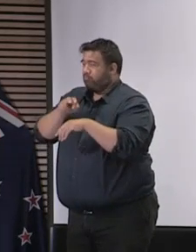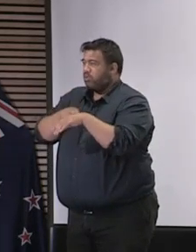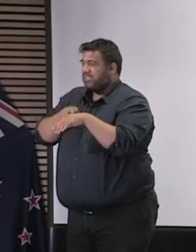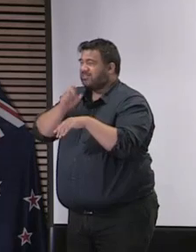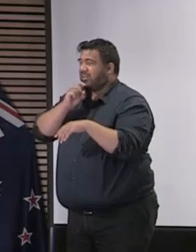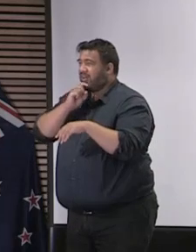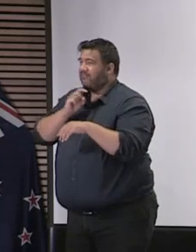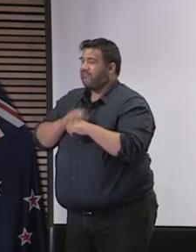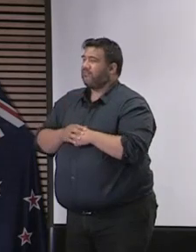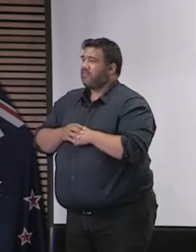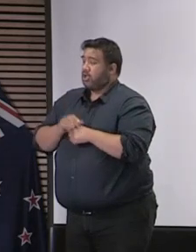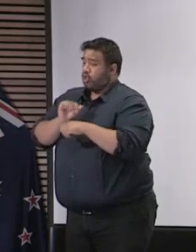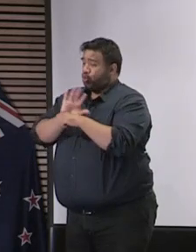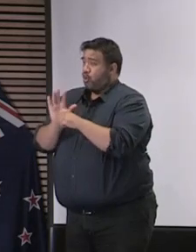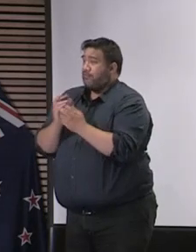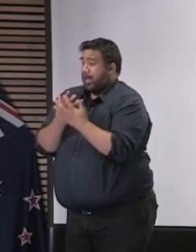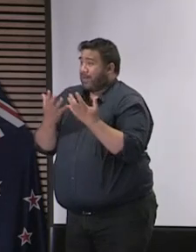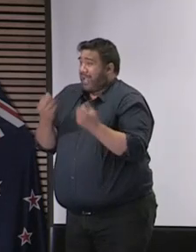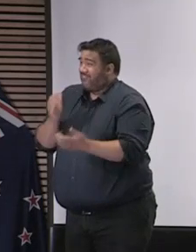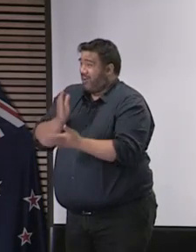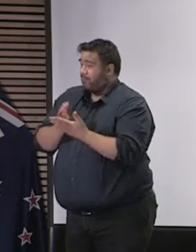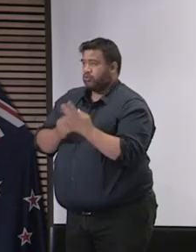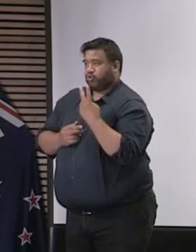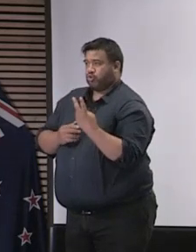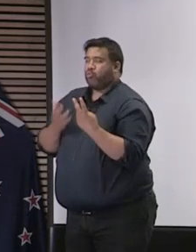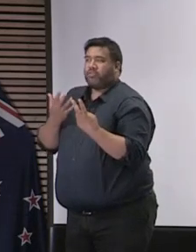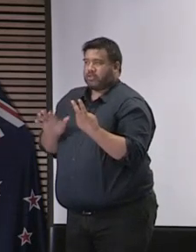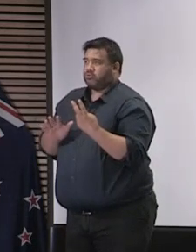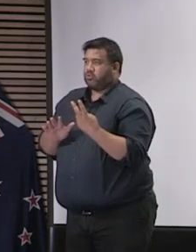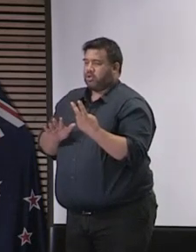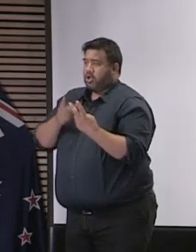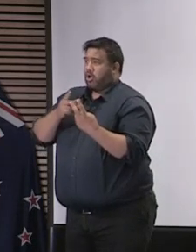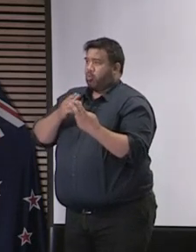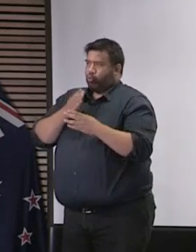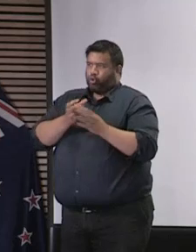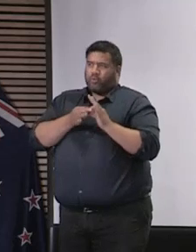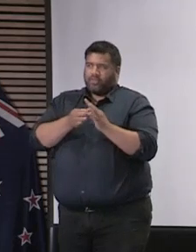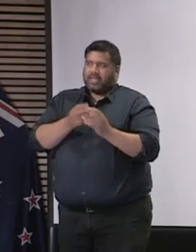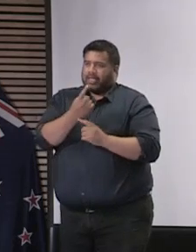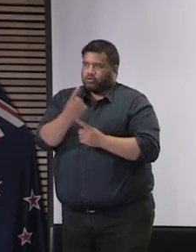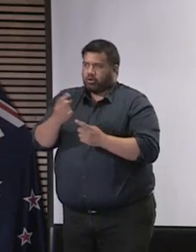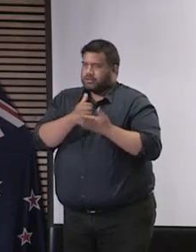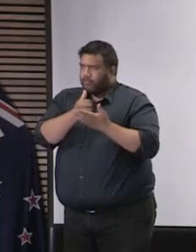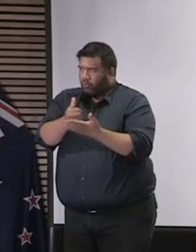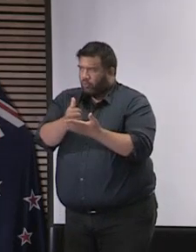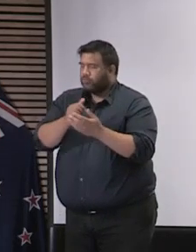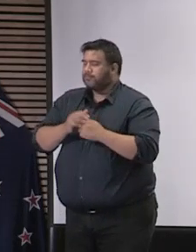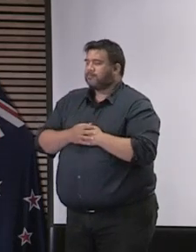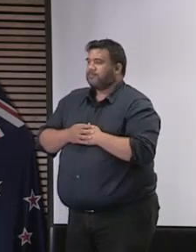number of staff who have tested positive for COVID-19 remains at just 2. They